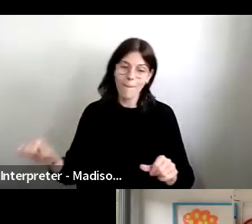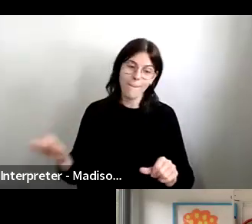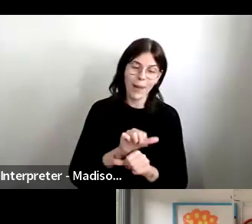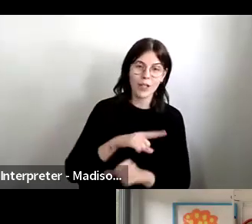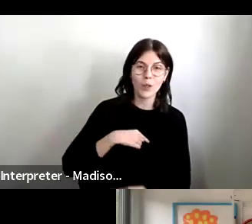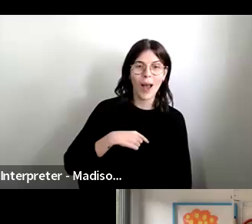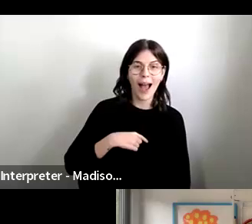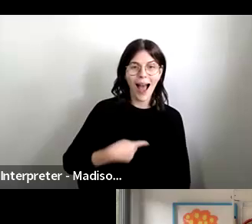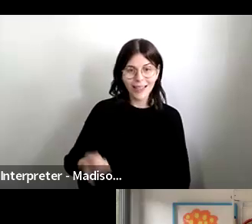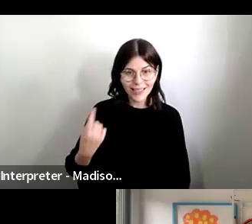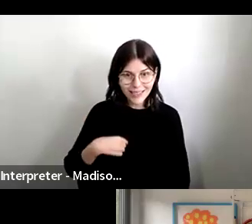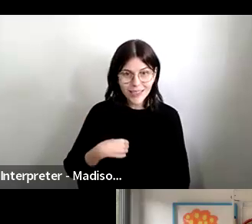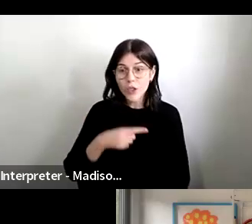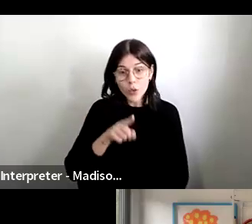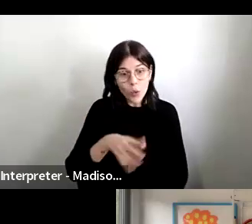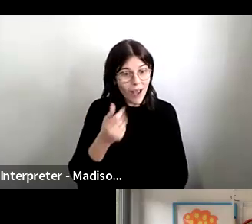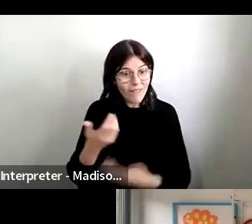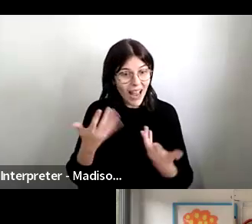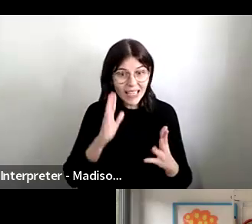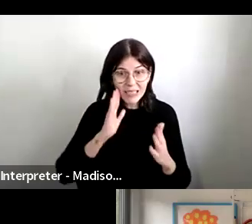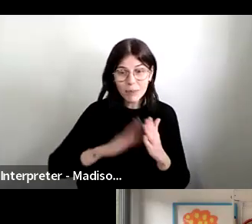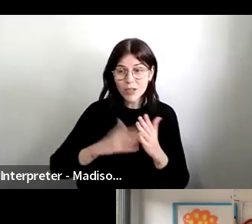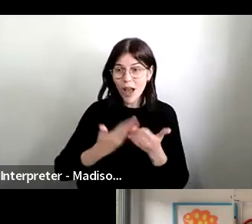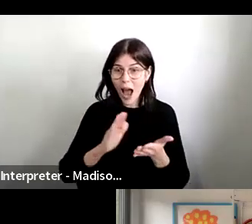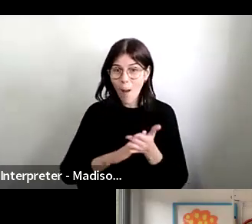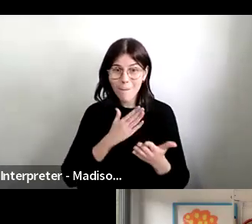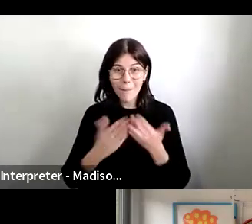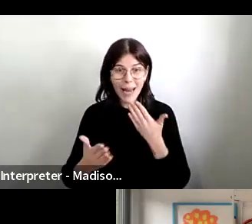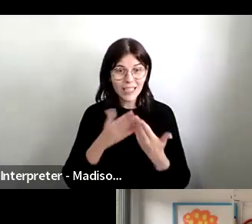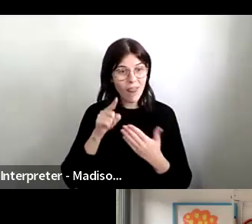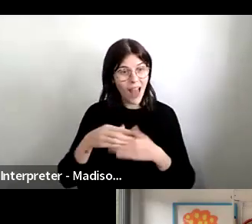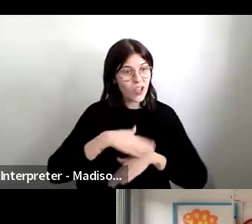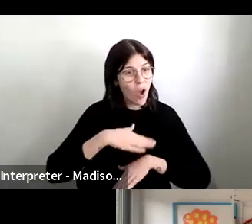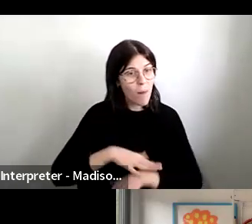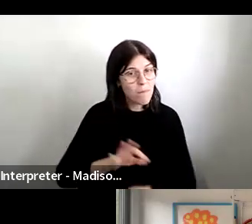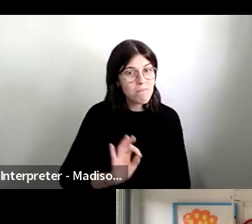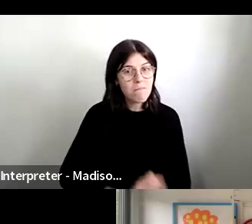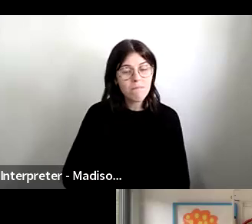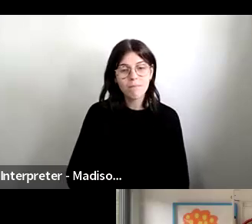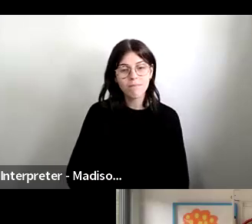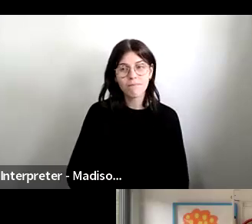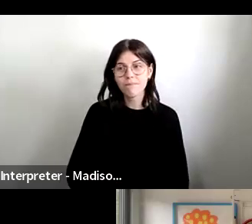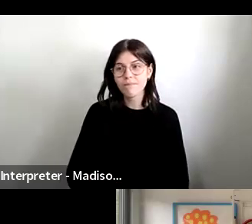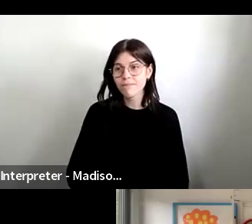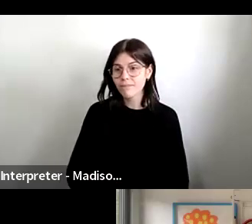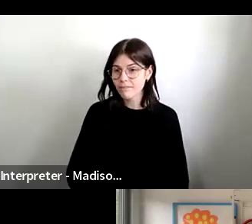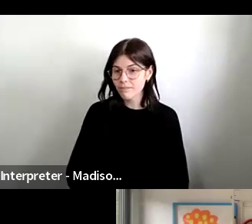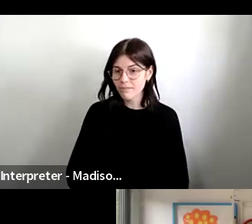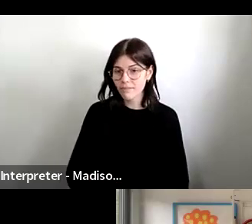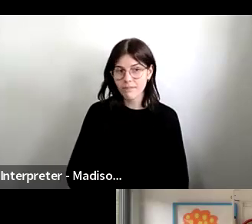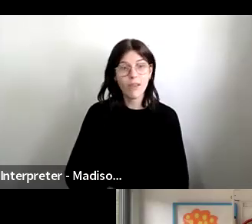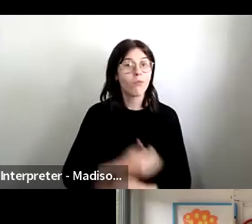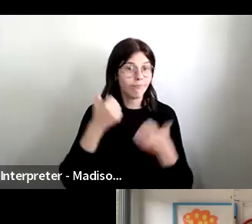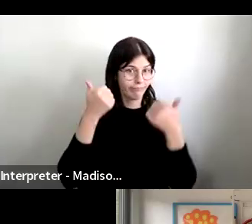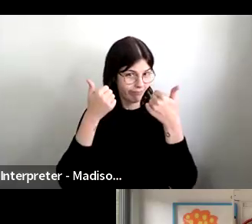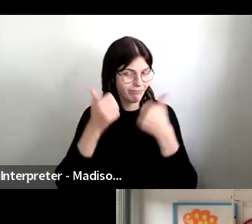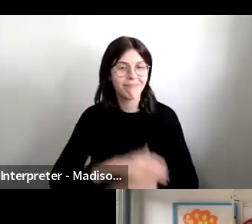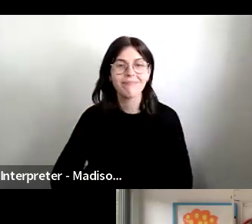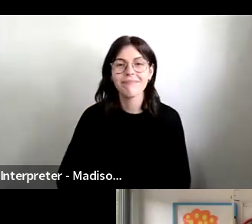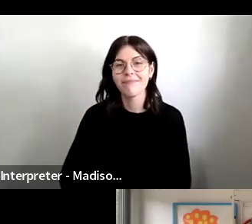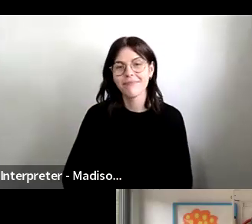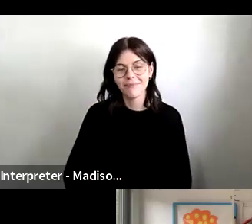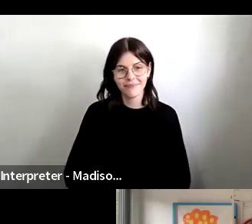experiences of how you have navigated those moments? Well, that's good! Anyway,